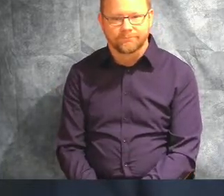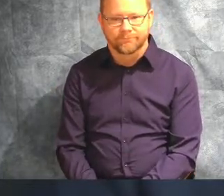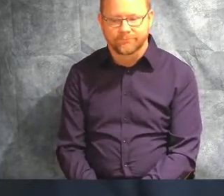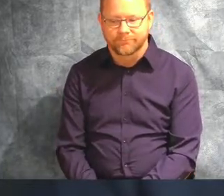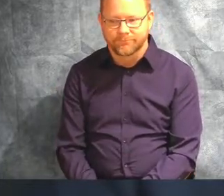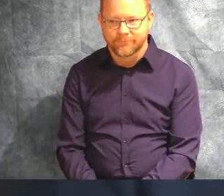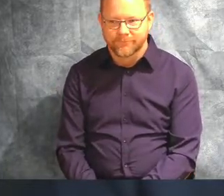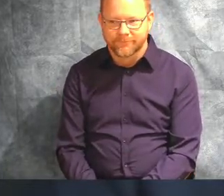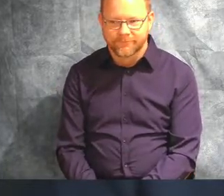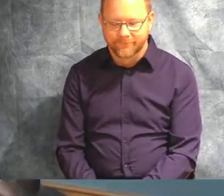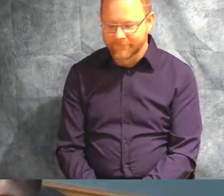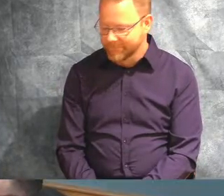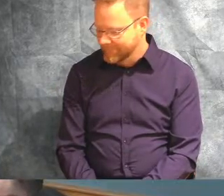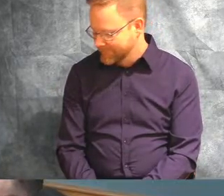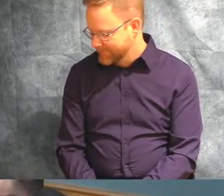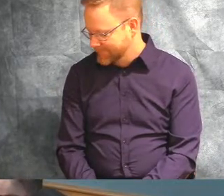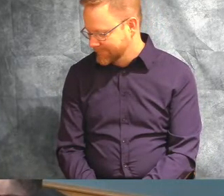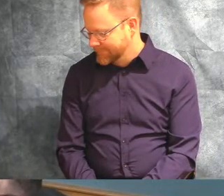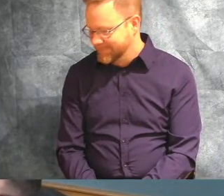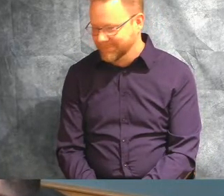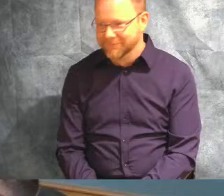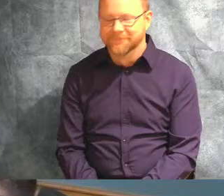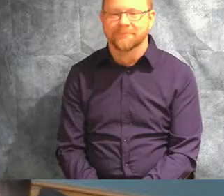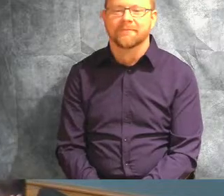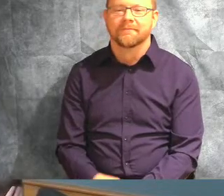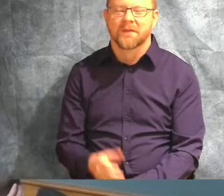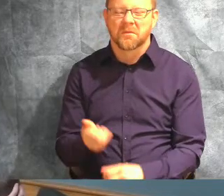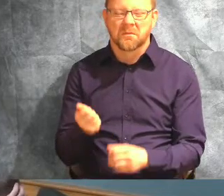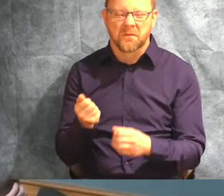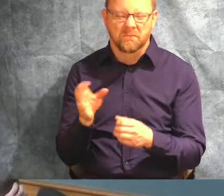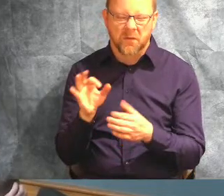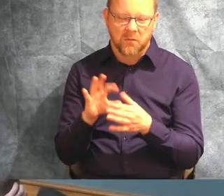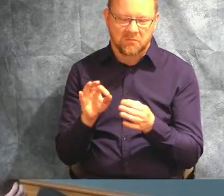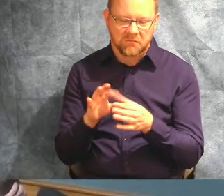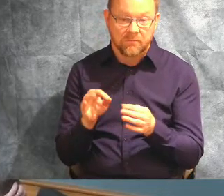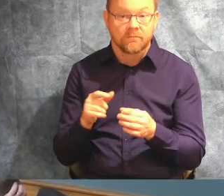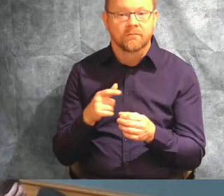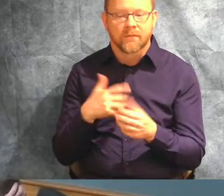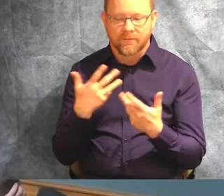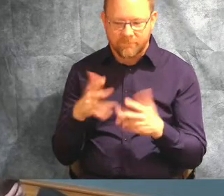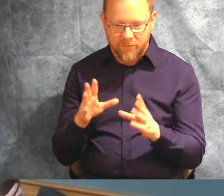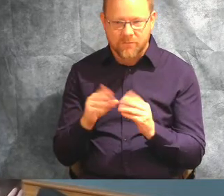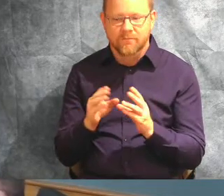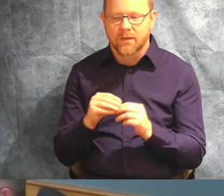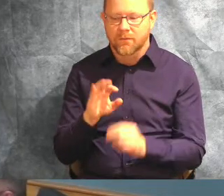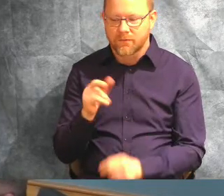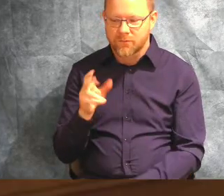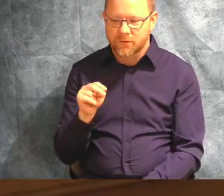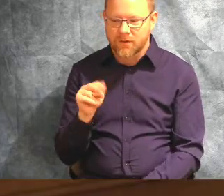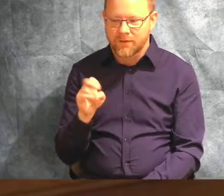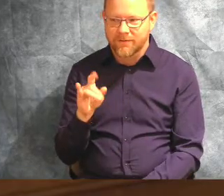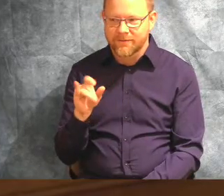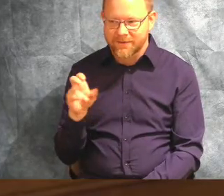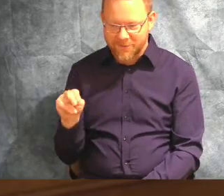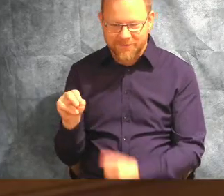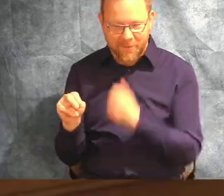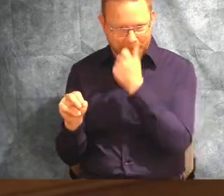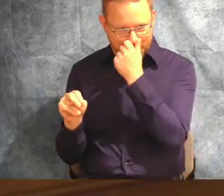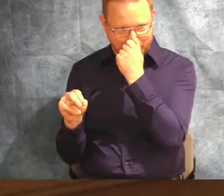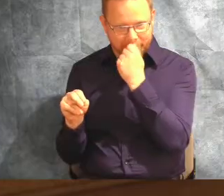Thank you. I have a couple things. Um, I also met with John Nelson as it relates to the landscape,